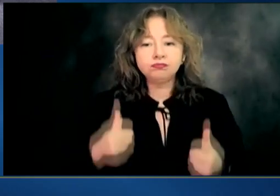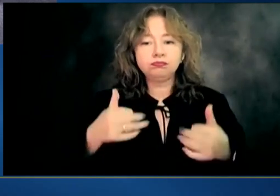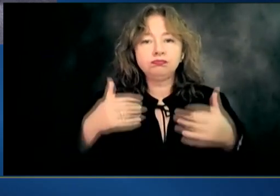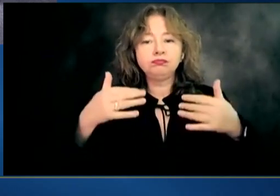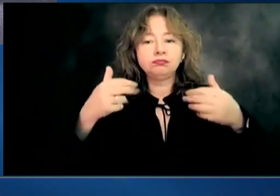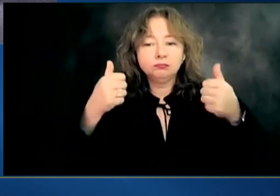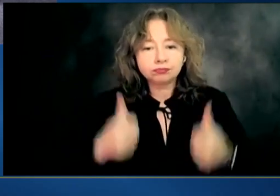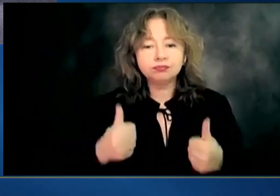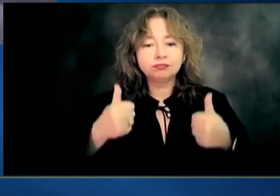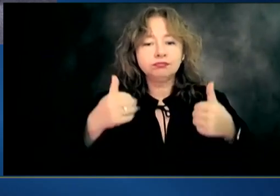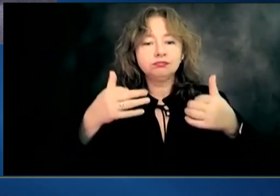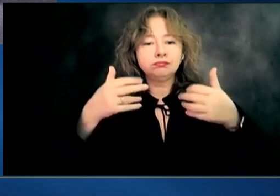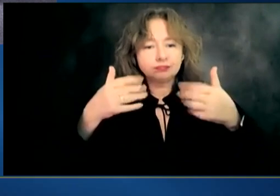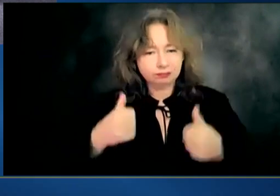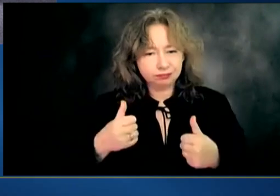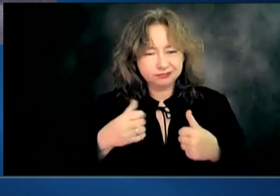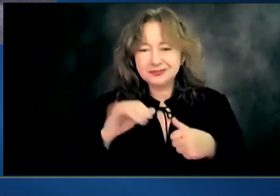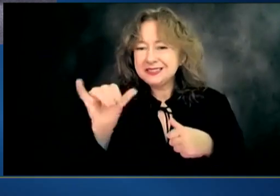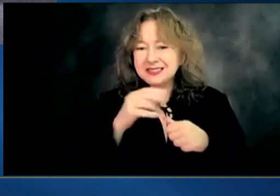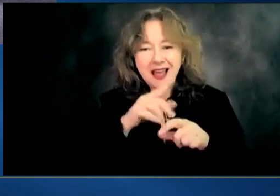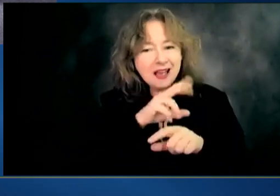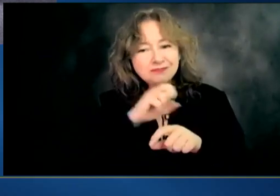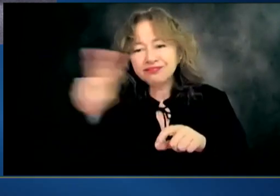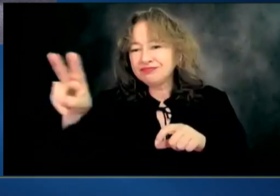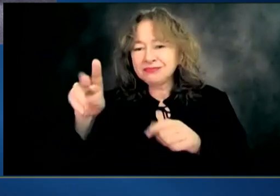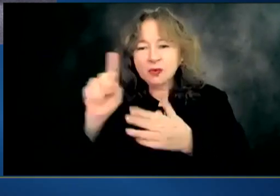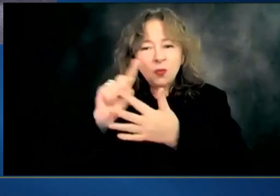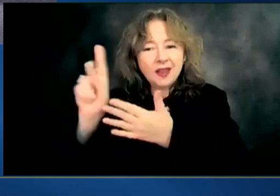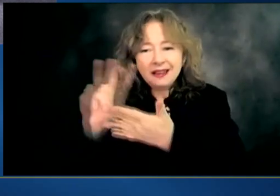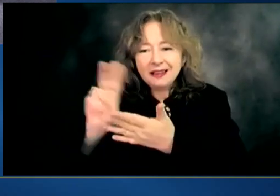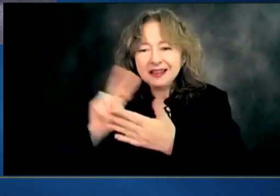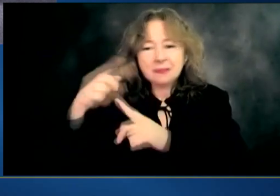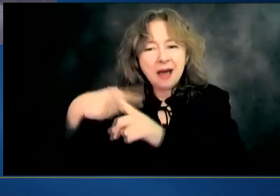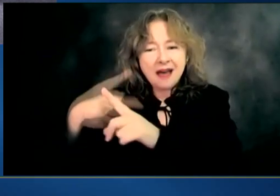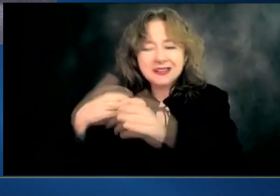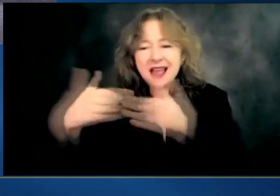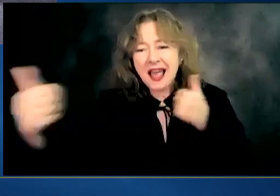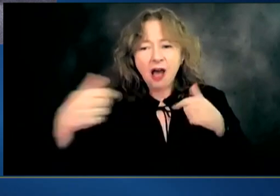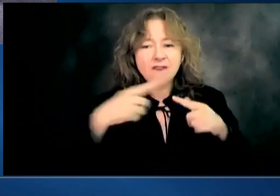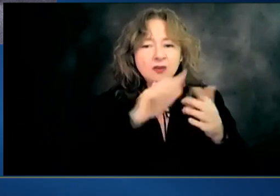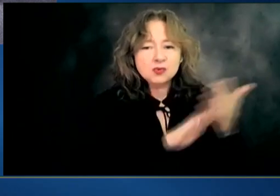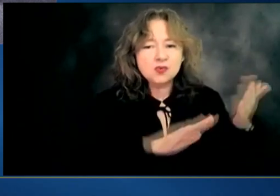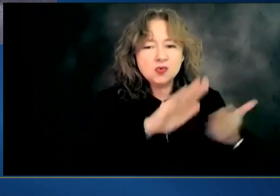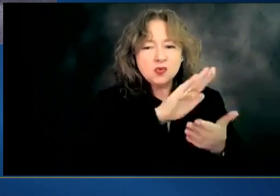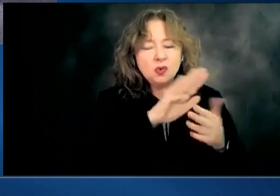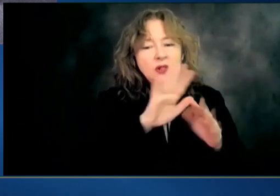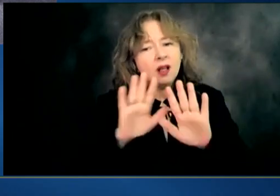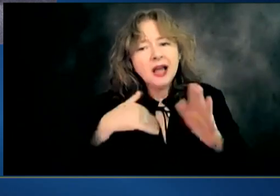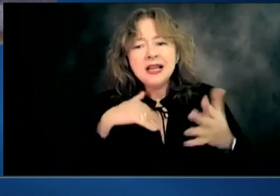weeks to months from classes. And if you think about taking biochemistry and genetics and physics